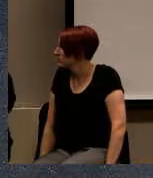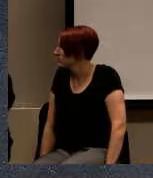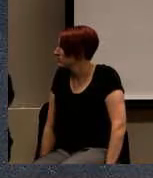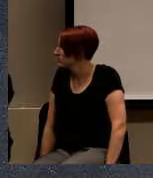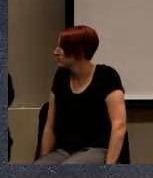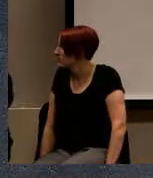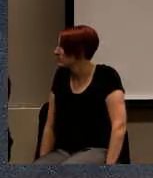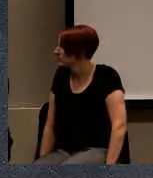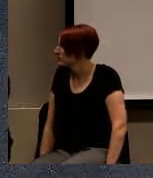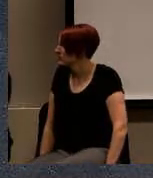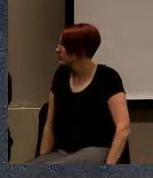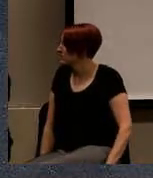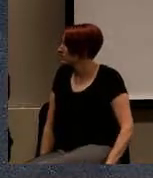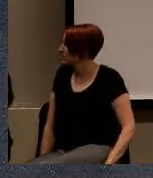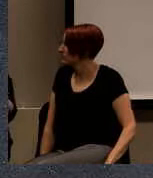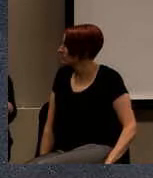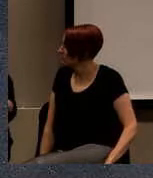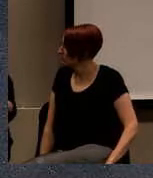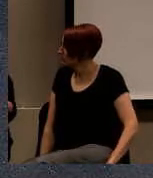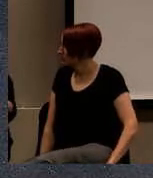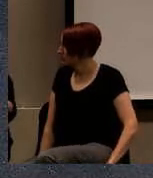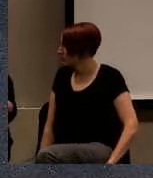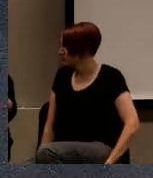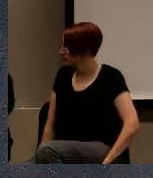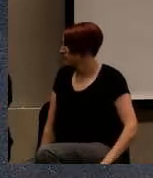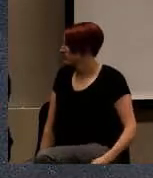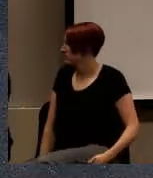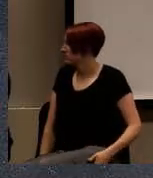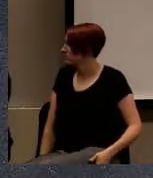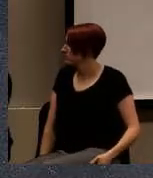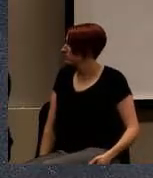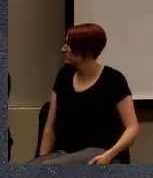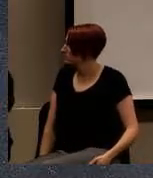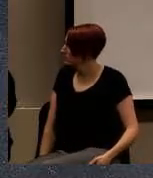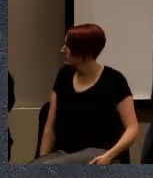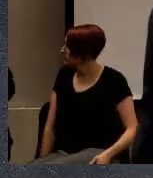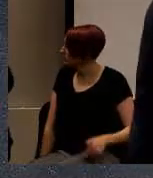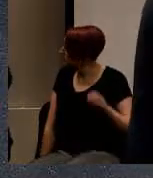systems like that. Electronic medical records are a huge win for traffic